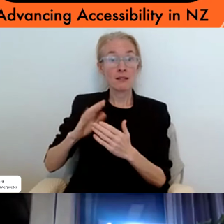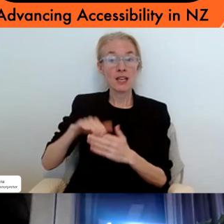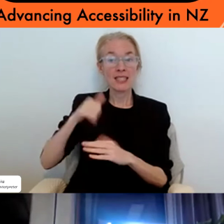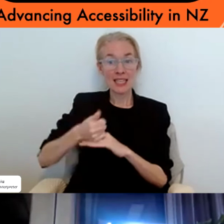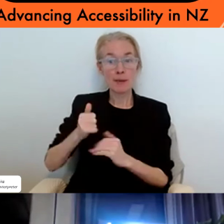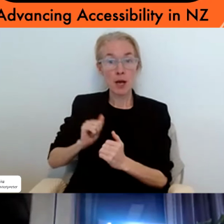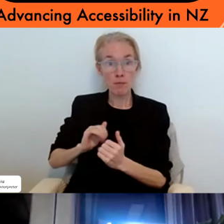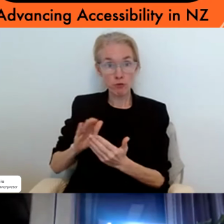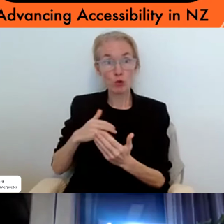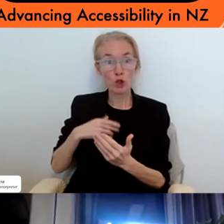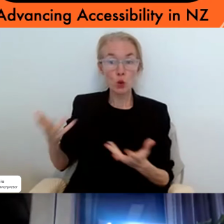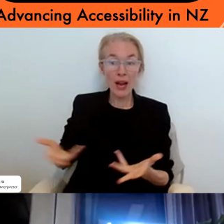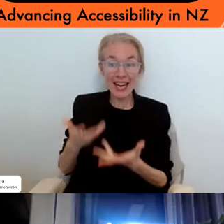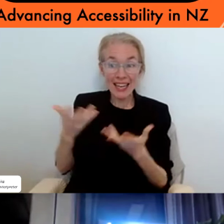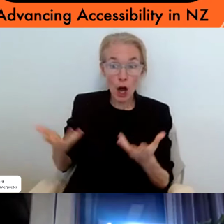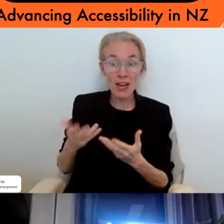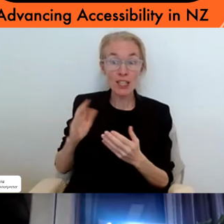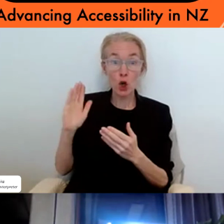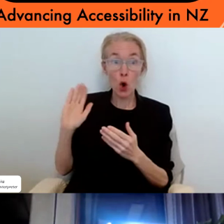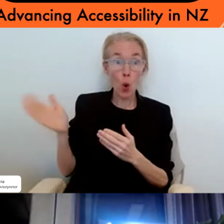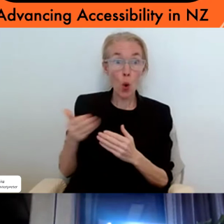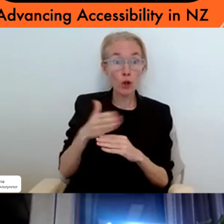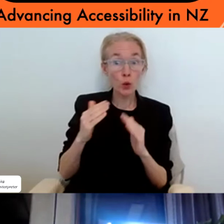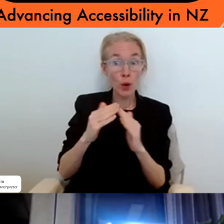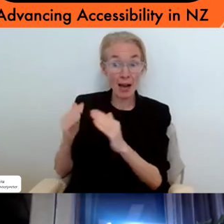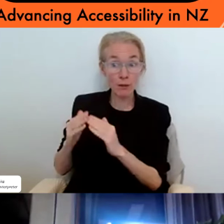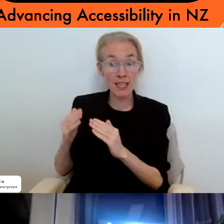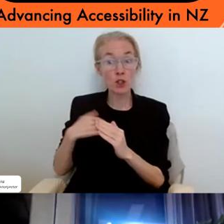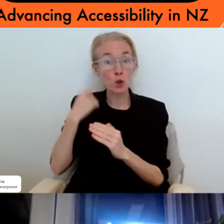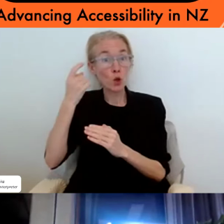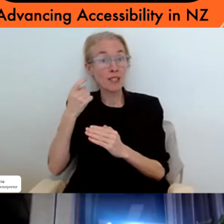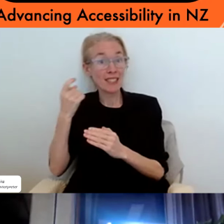universal design. 60% of the homes built in that region are now actually